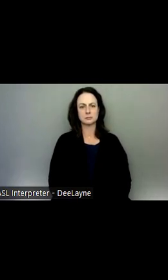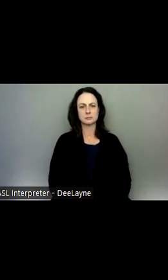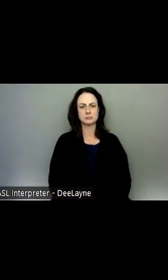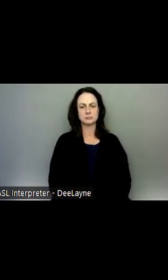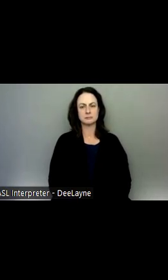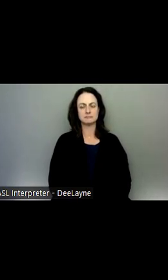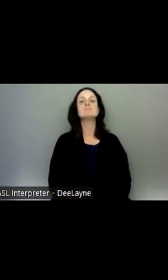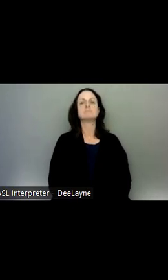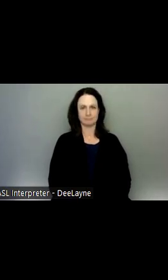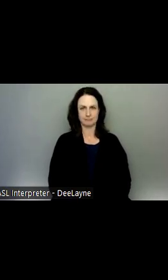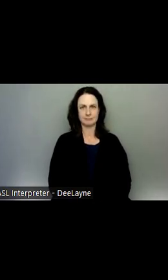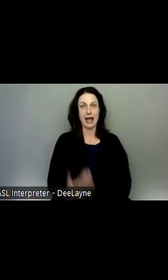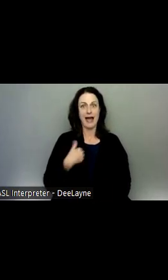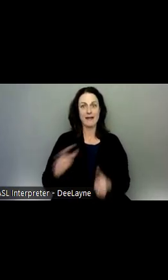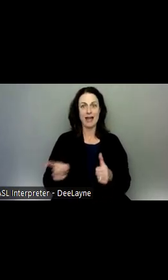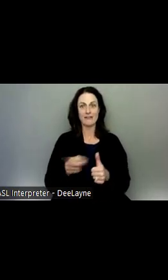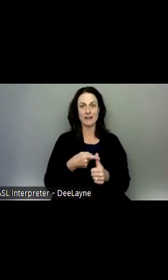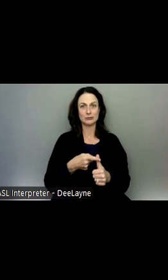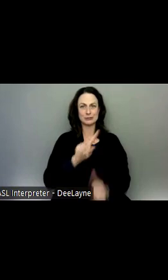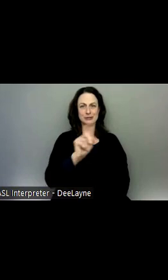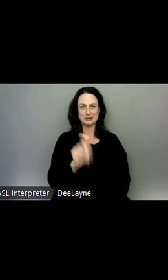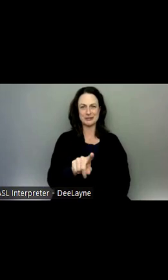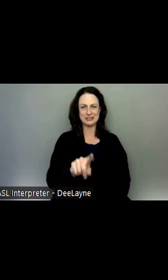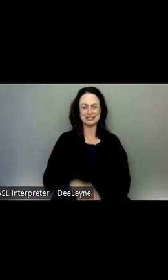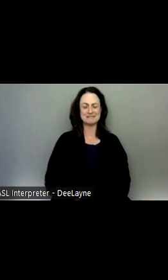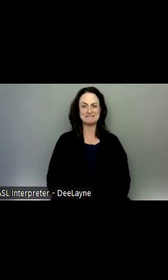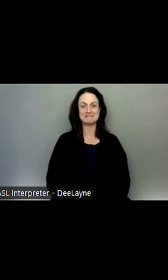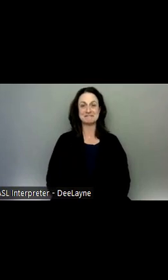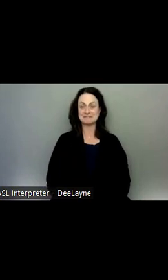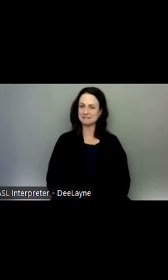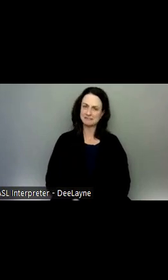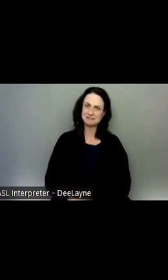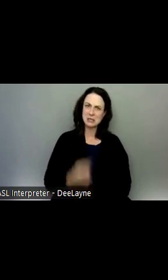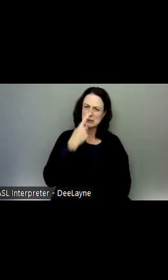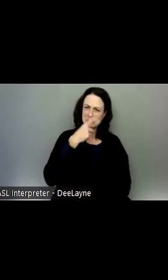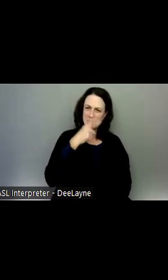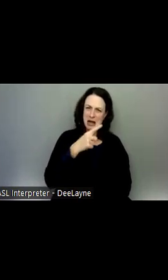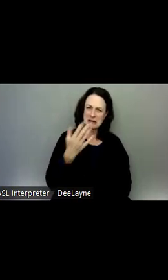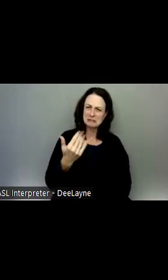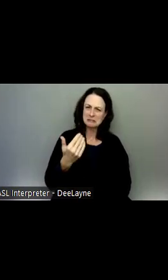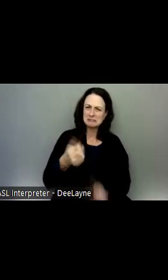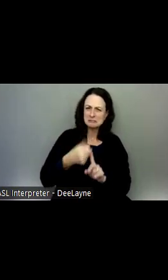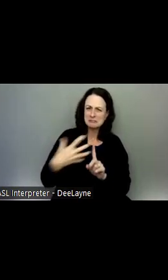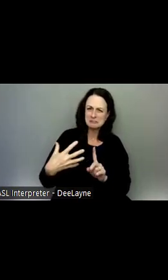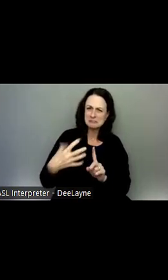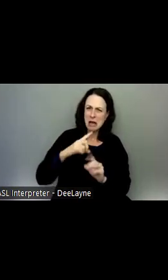Alright, we have our first question. And the question is, can you speak a bit more about